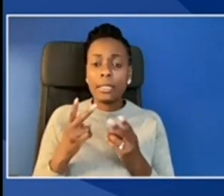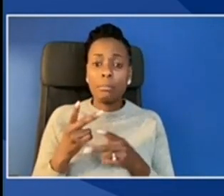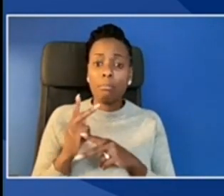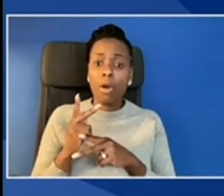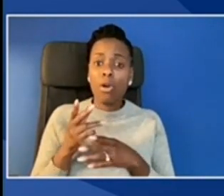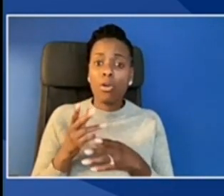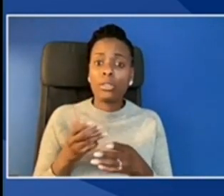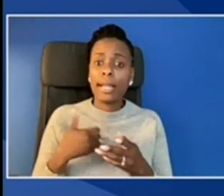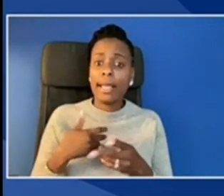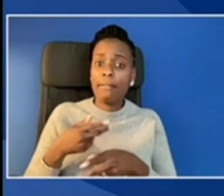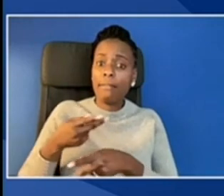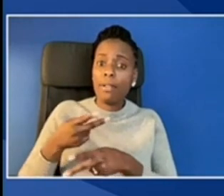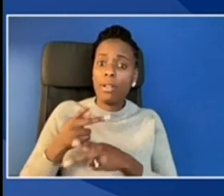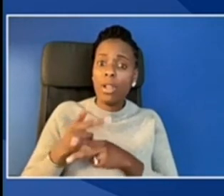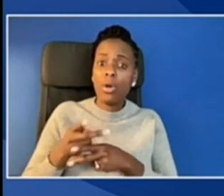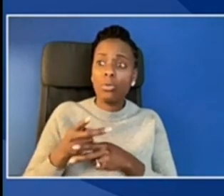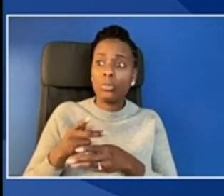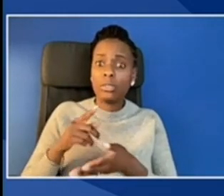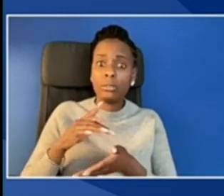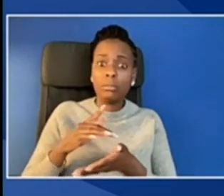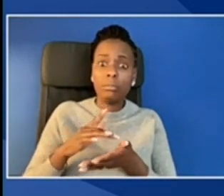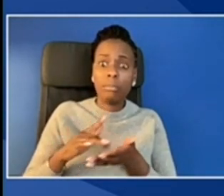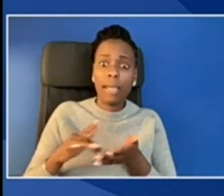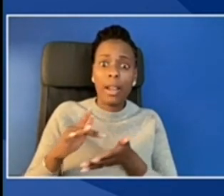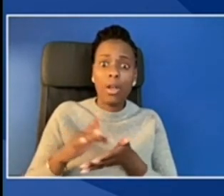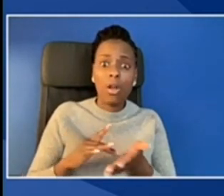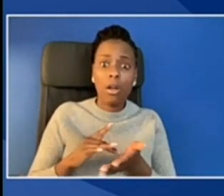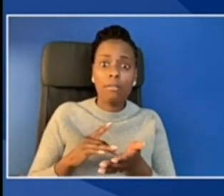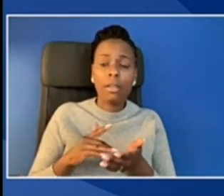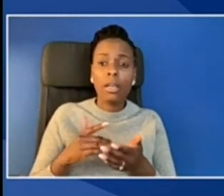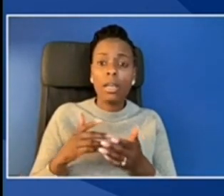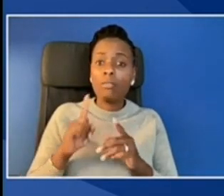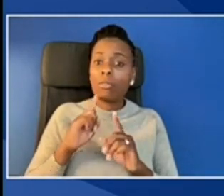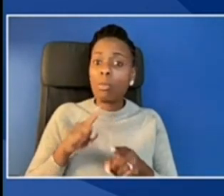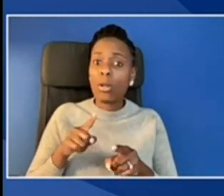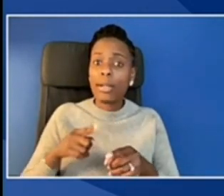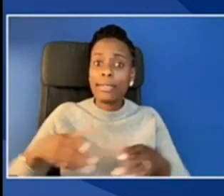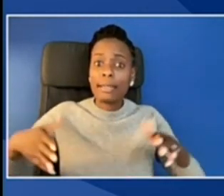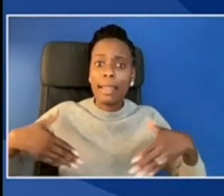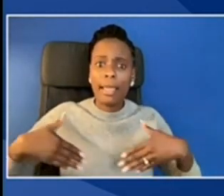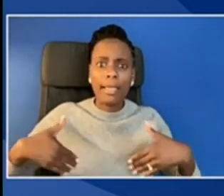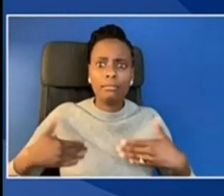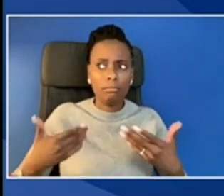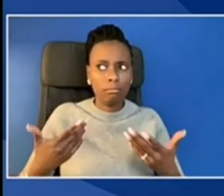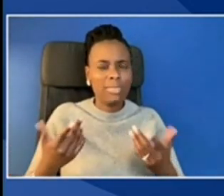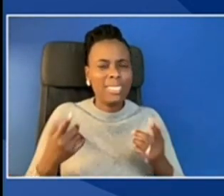that are paid off being reported late. So all of this to say that there's a lot